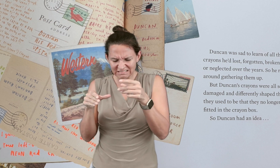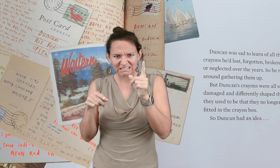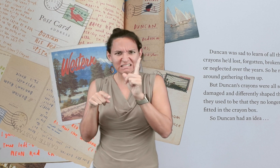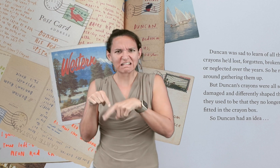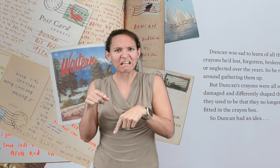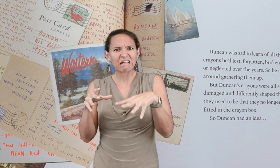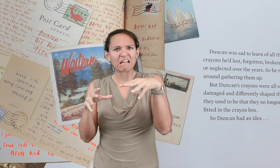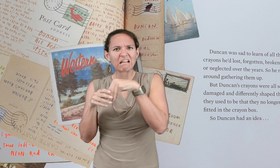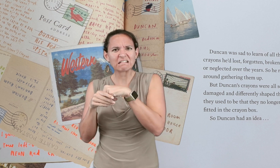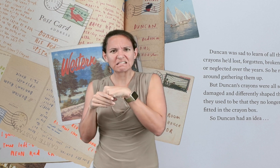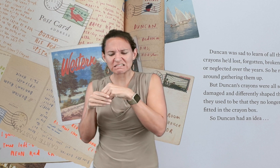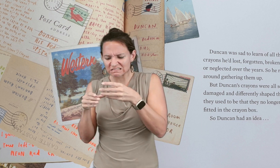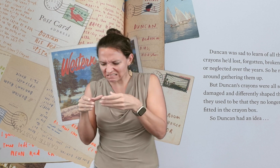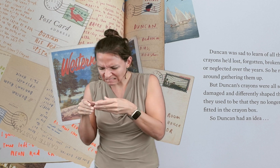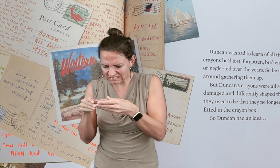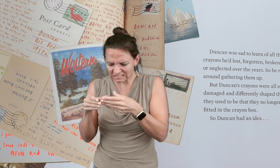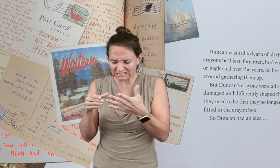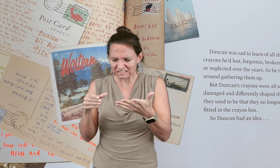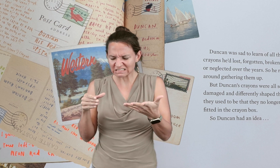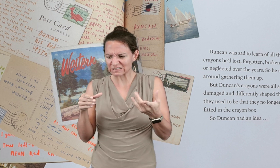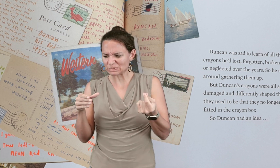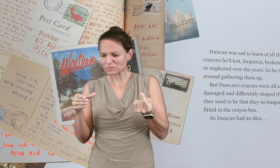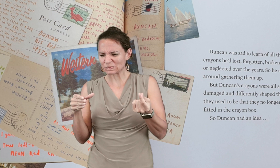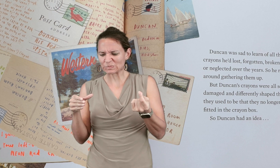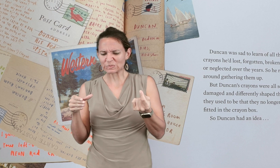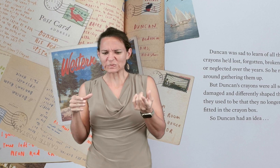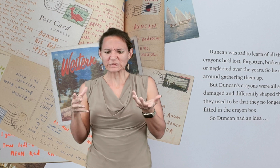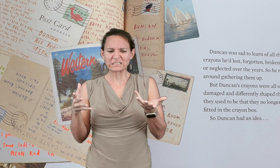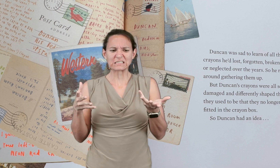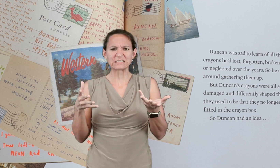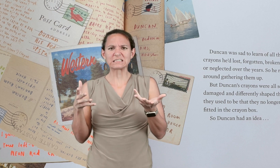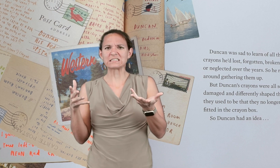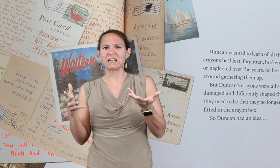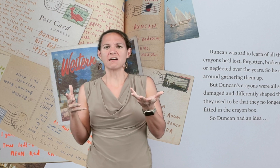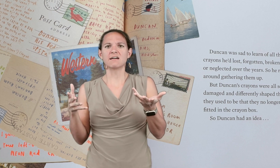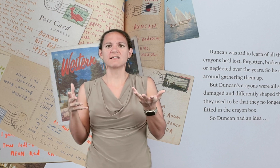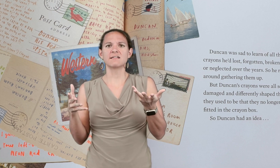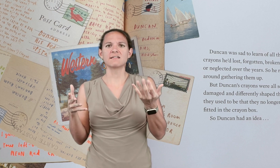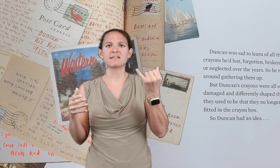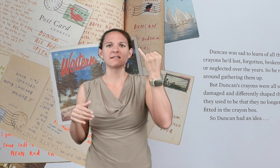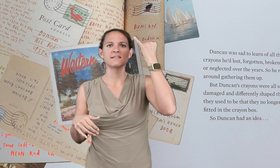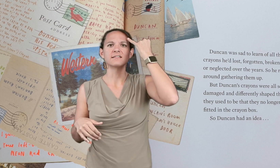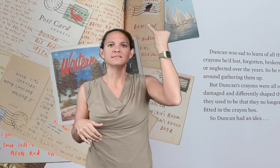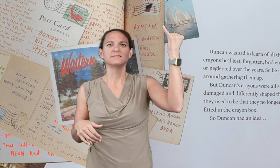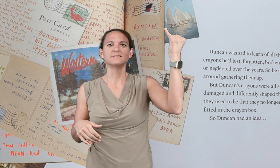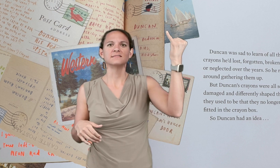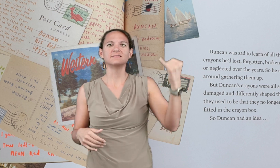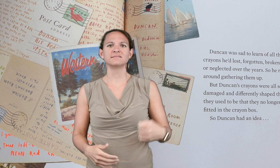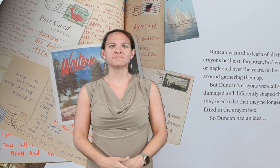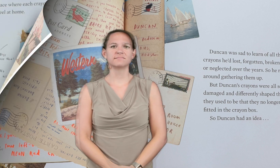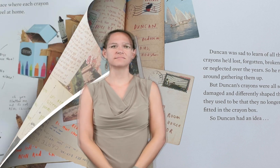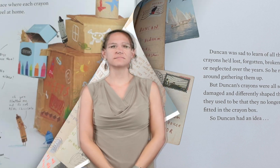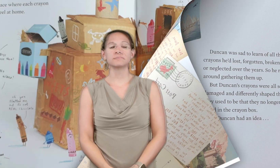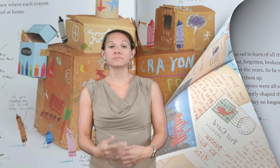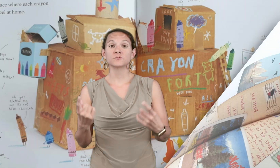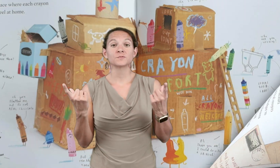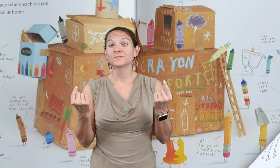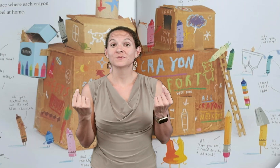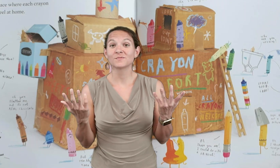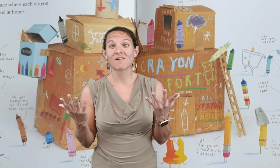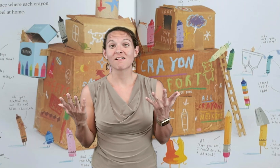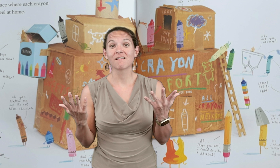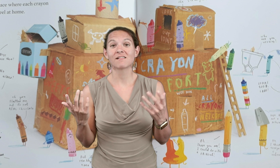They were damaged and differently shaped and would no longer fit in the crayon box. What